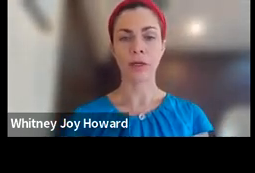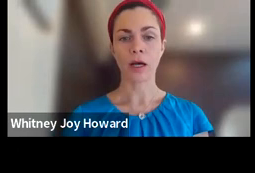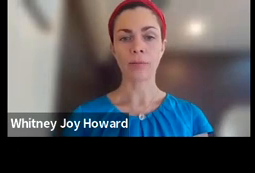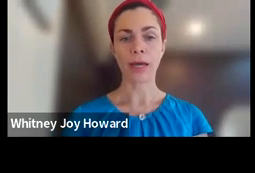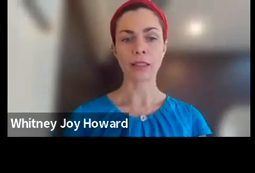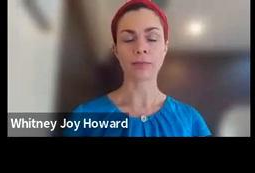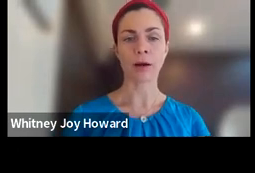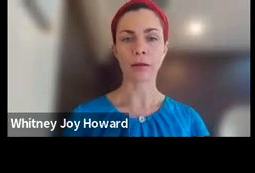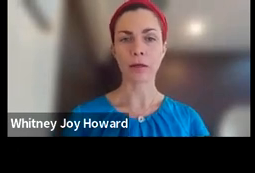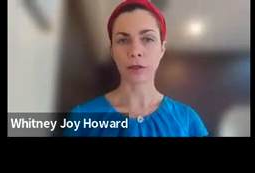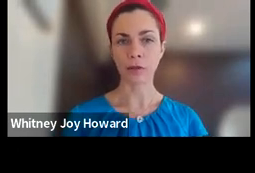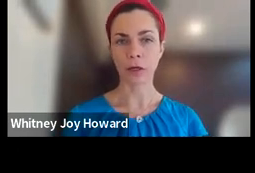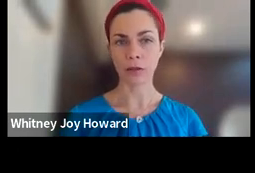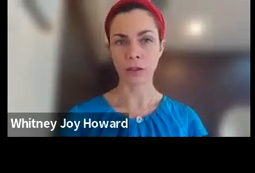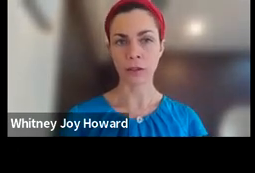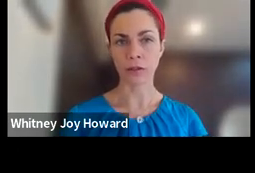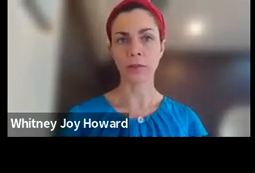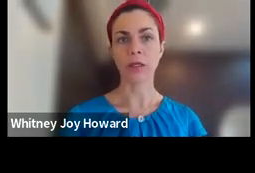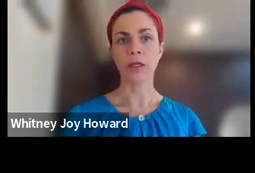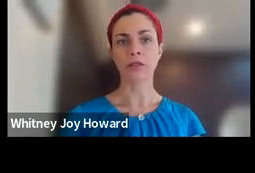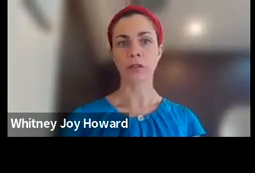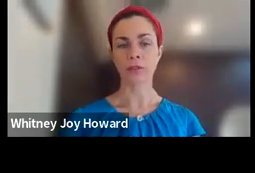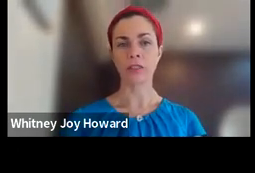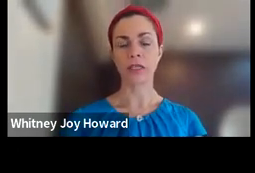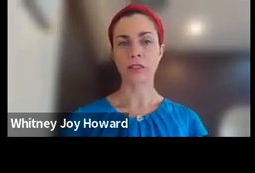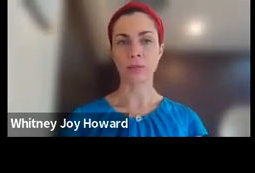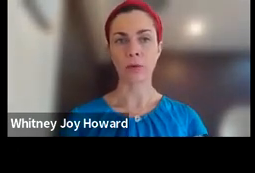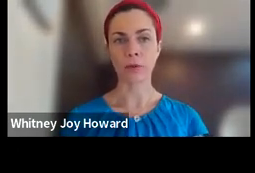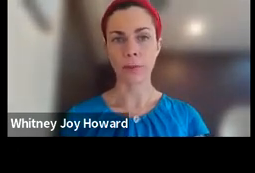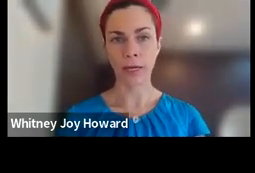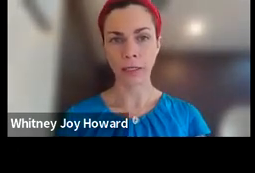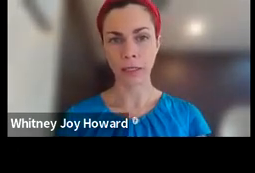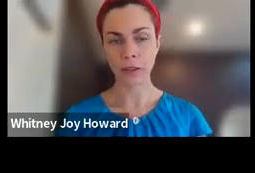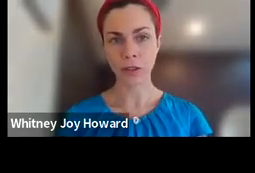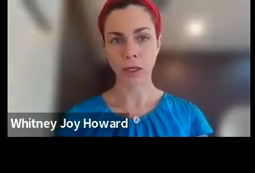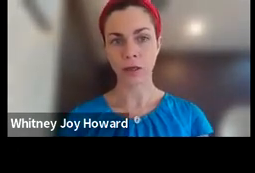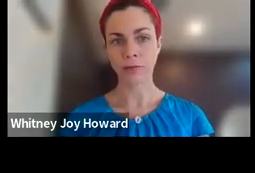There could be many hoops jumping through to get the client approved.